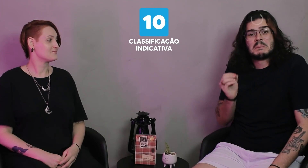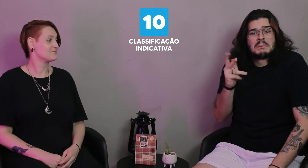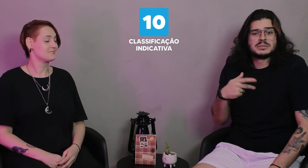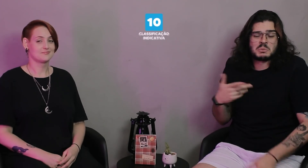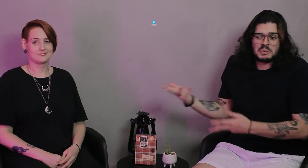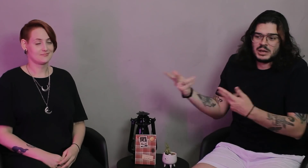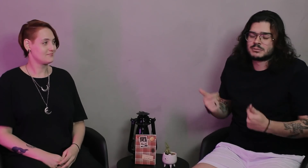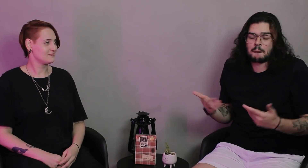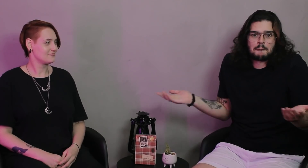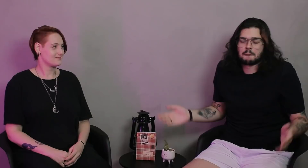I invited, it's good.